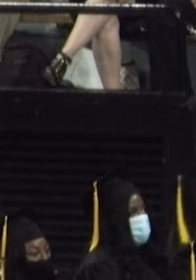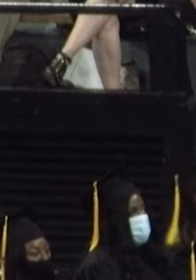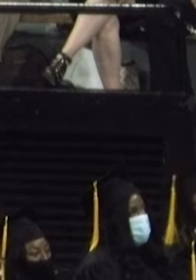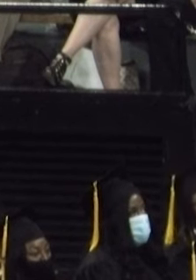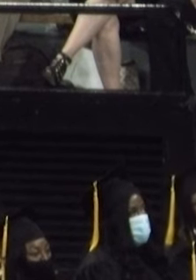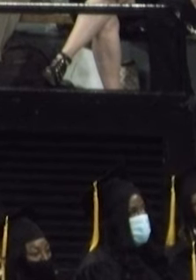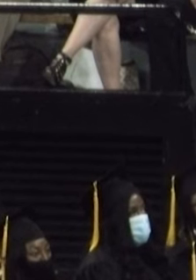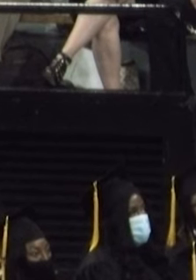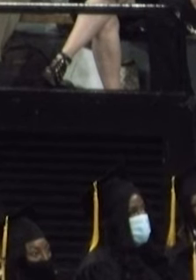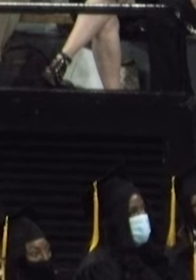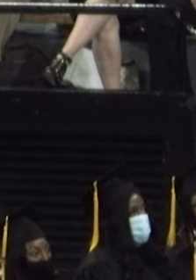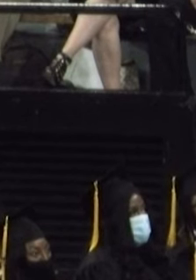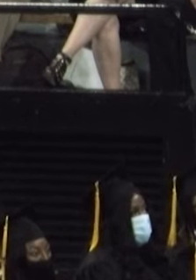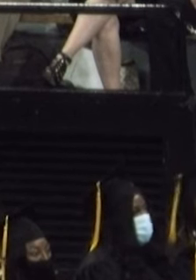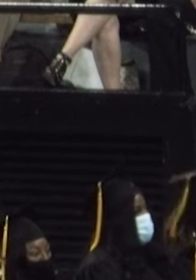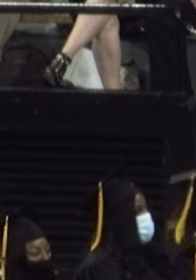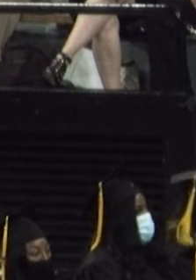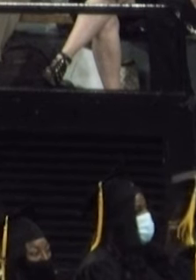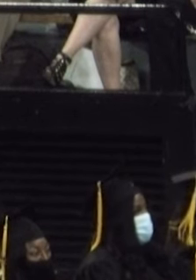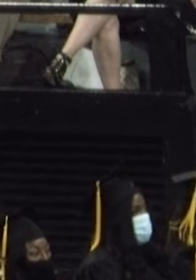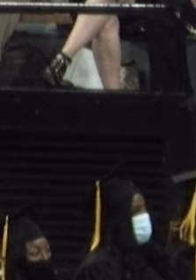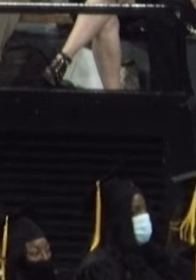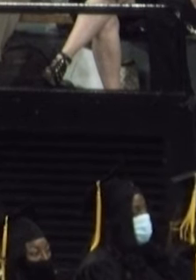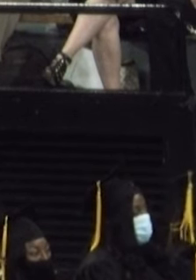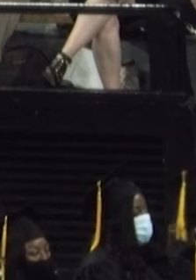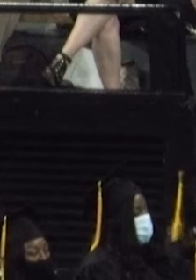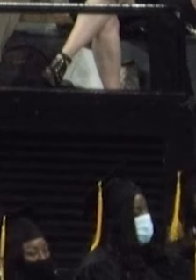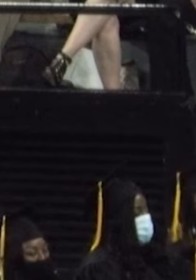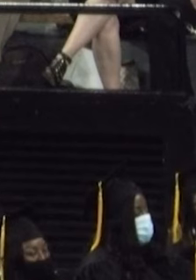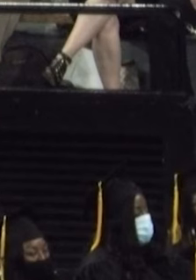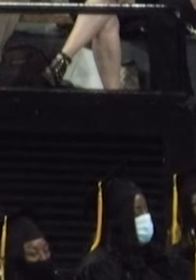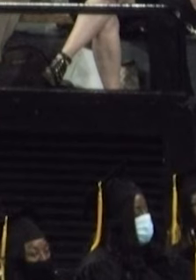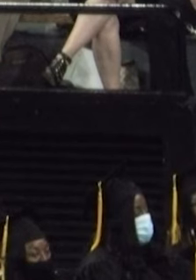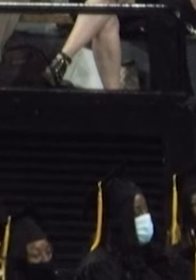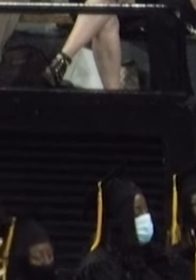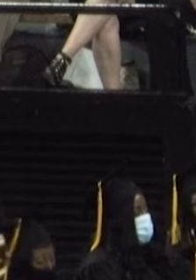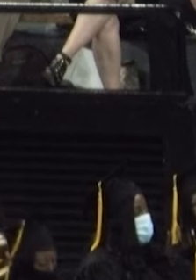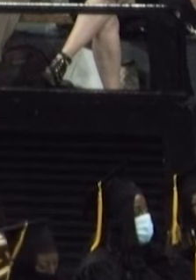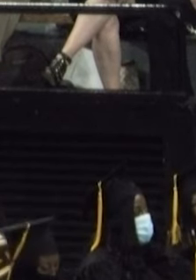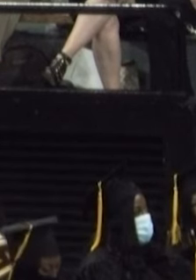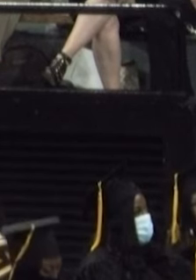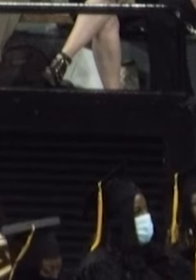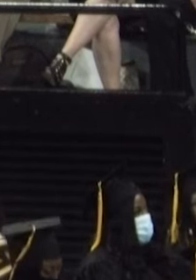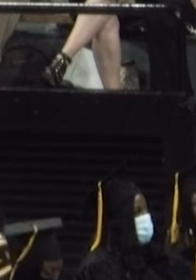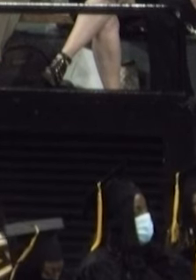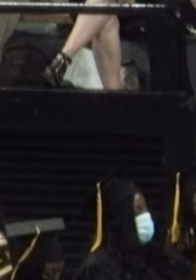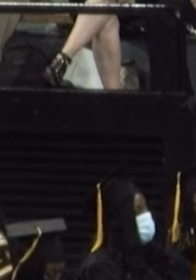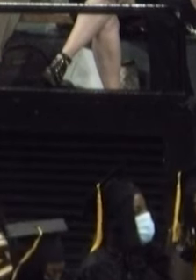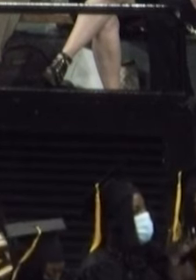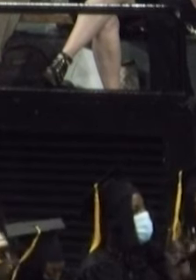and The University of Southern Mississippi. Please recognize him and the excellence he represents with your applause.